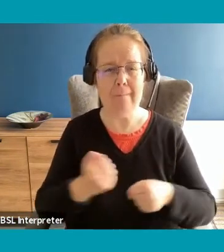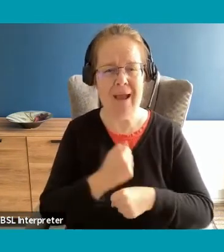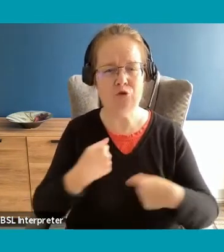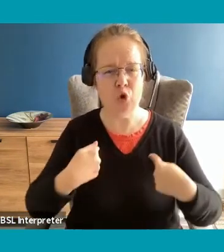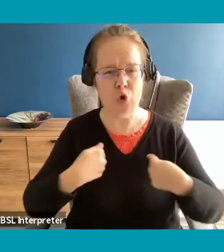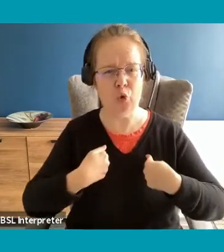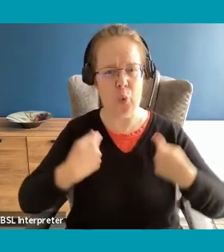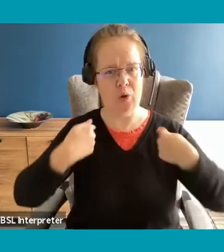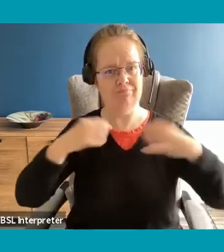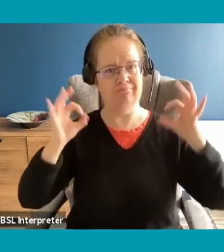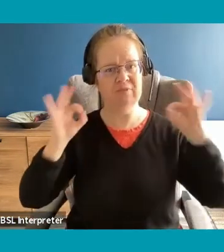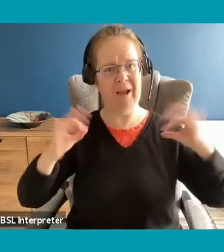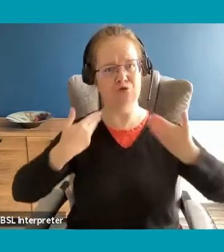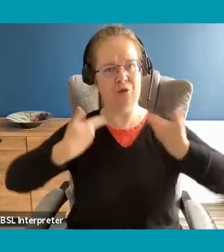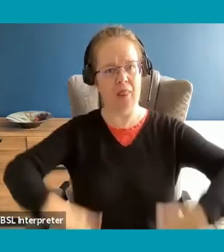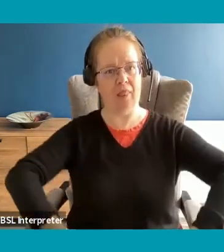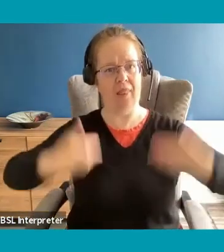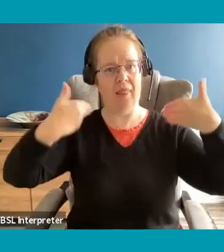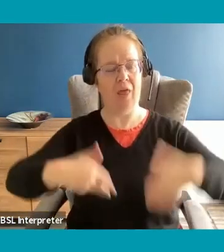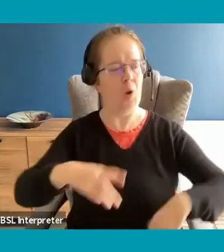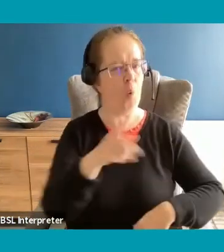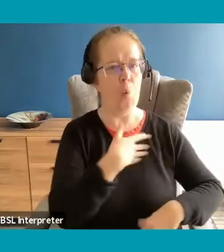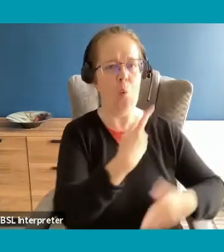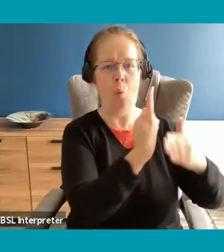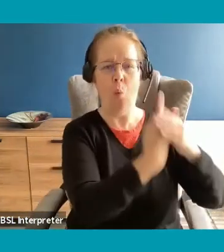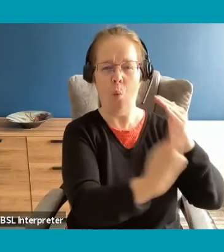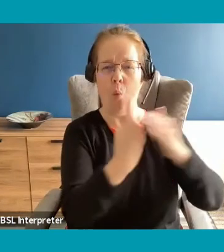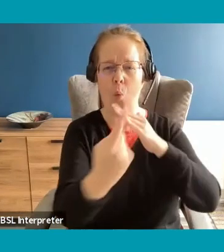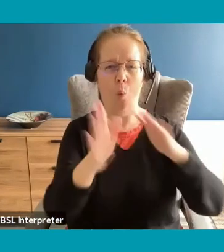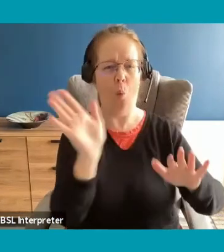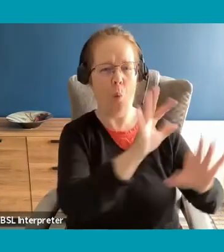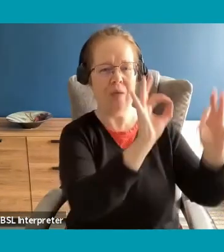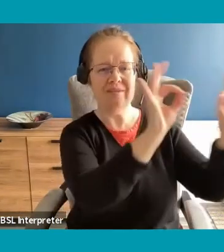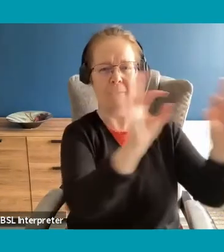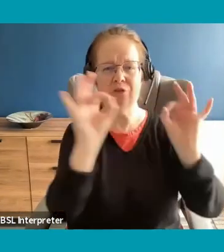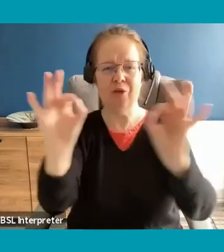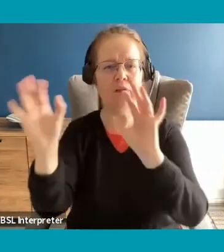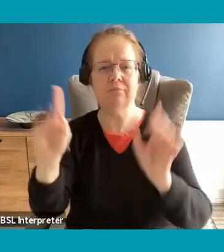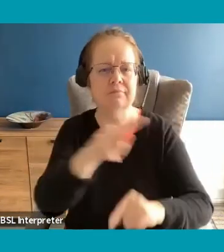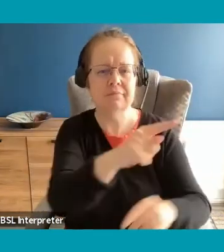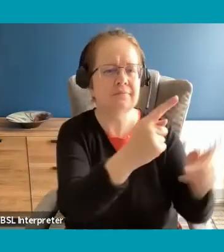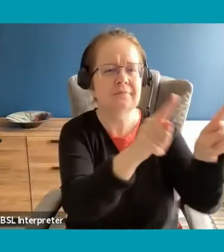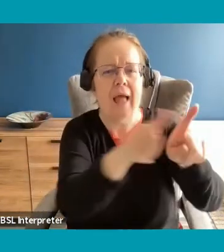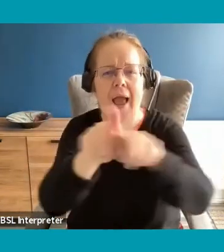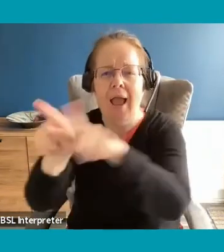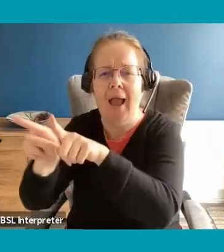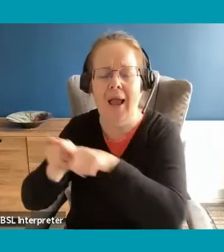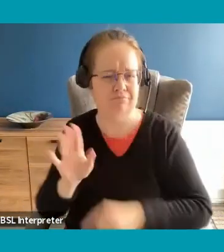Everyone's everyone special, but all independent. No ones the same and it doesn't matter what